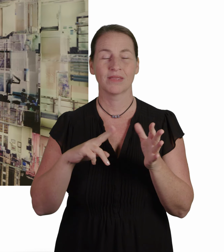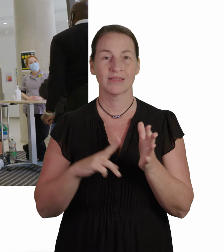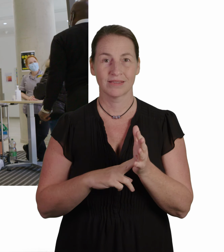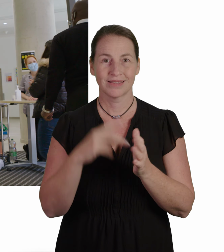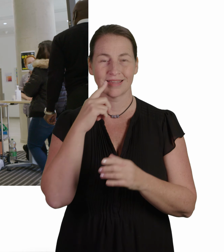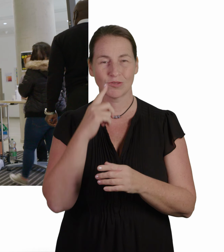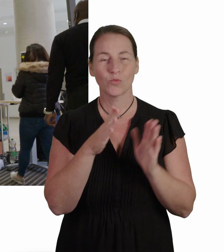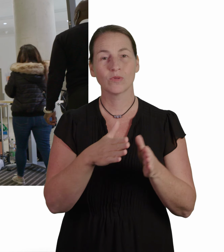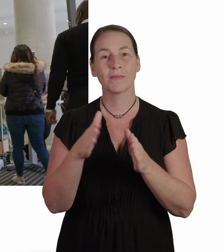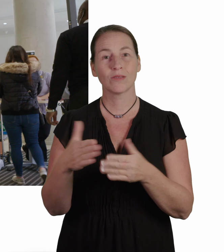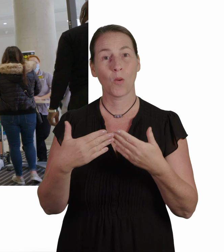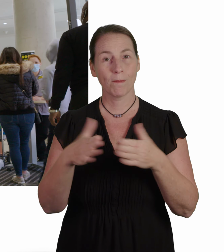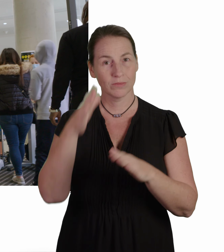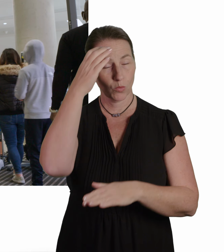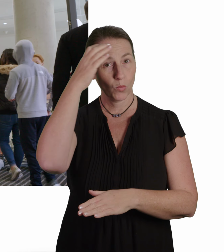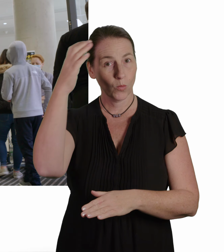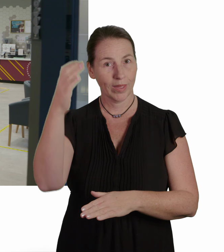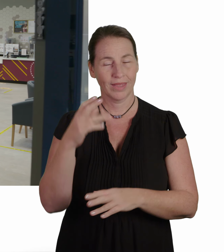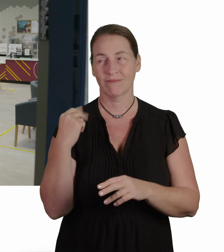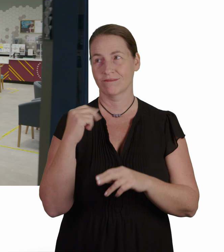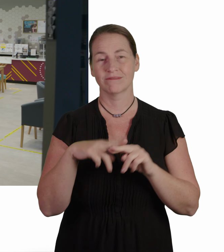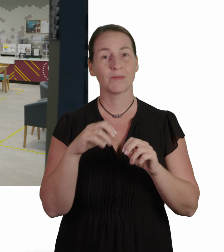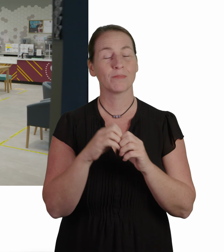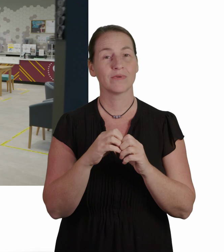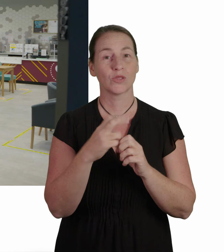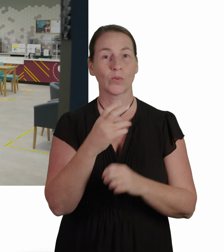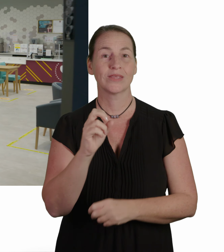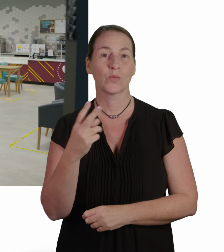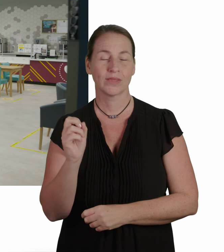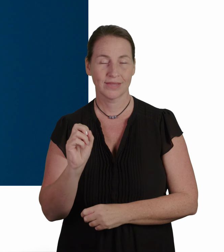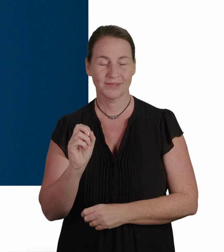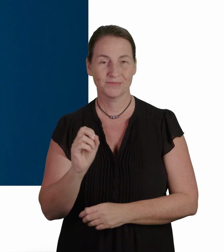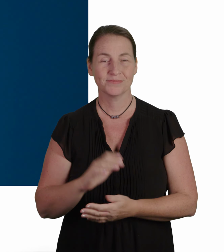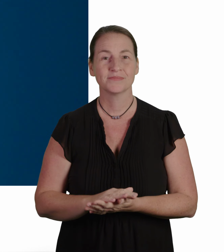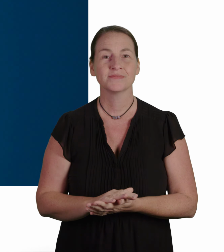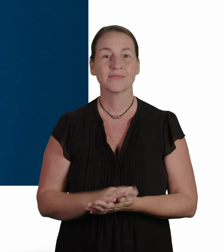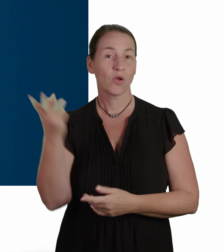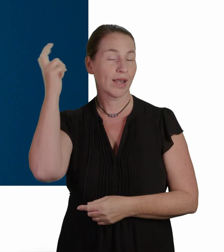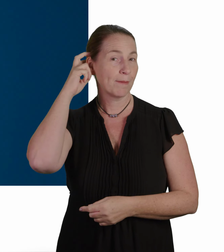opened by Her Majesty the Queen in February 2020. Our cochlear implant programme